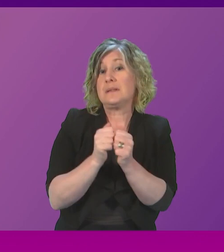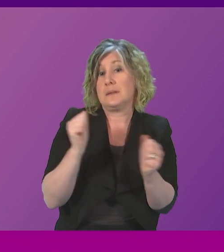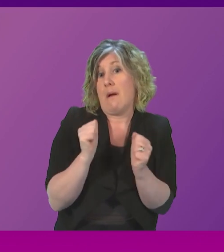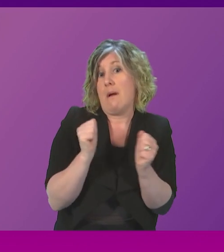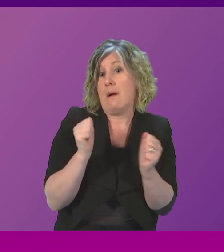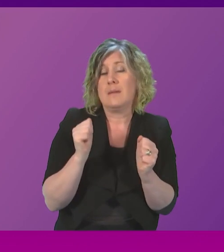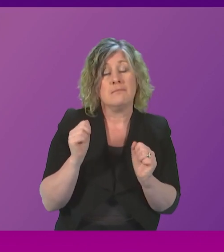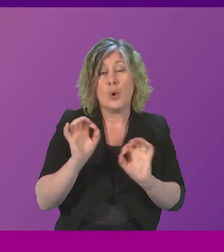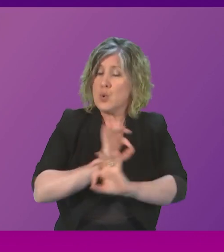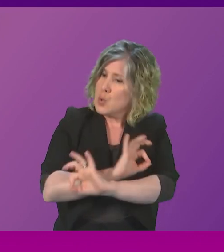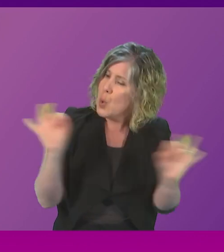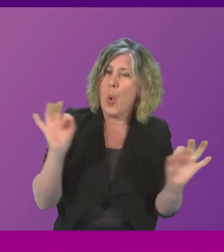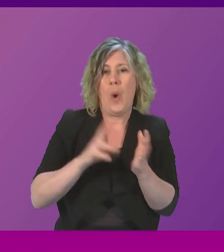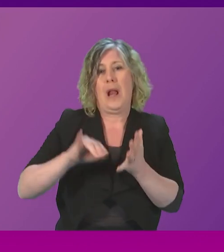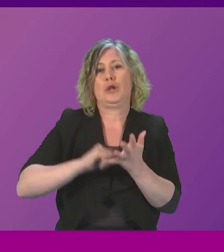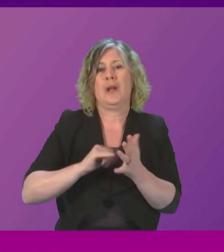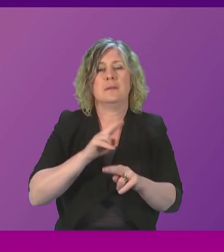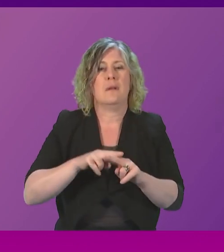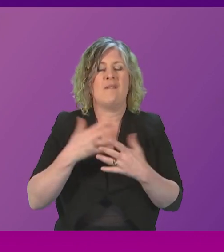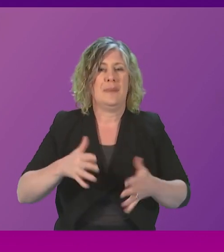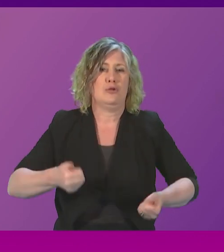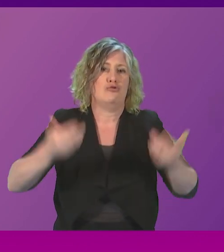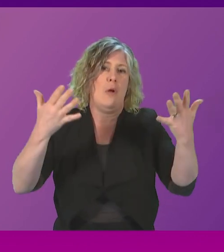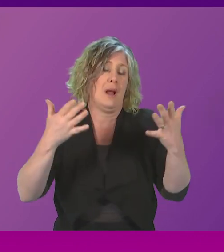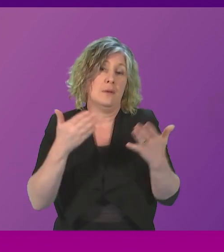which is very different from other countries across the UK.